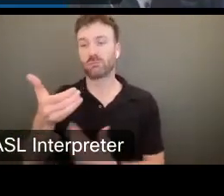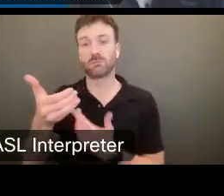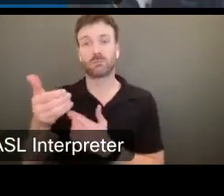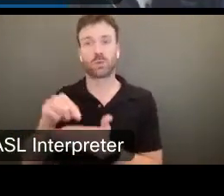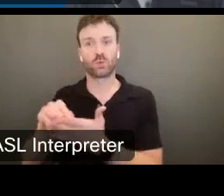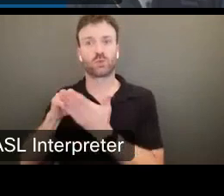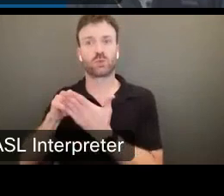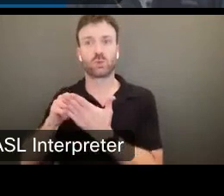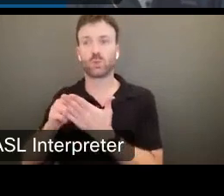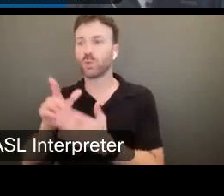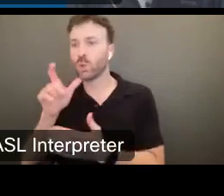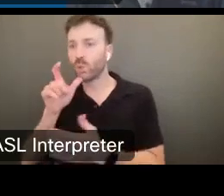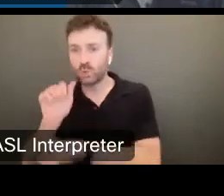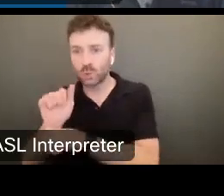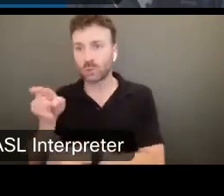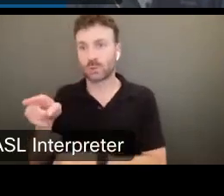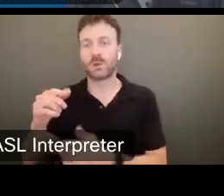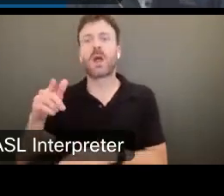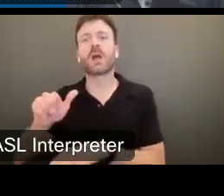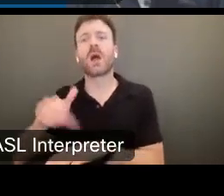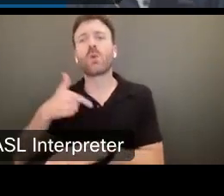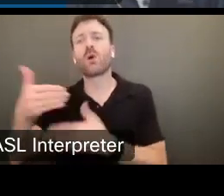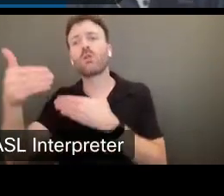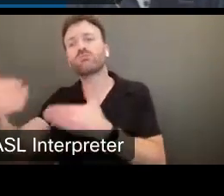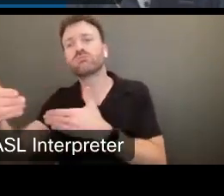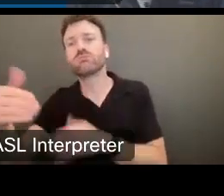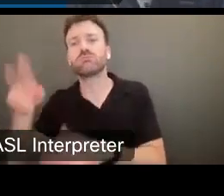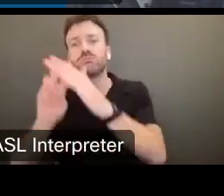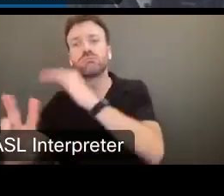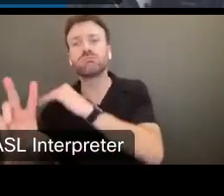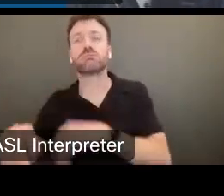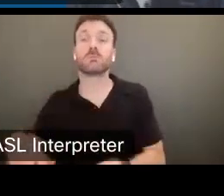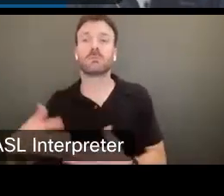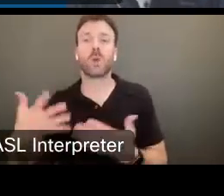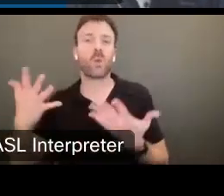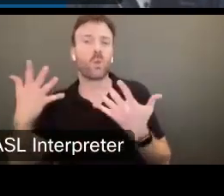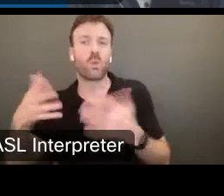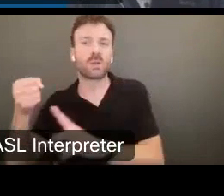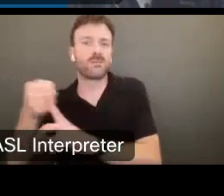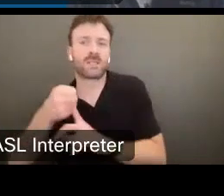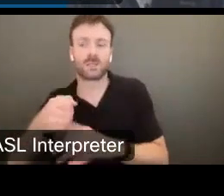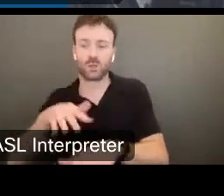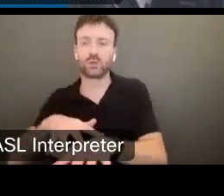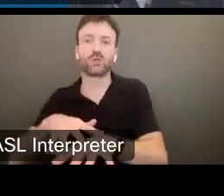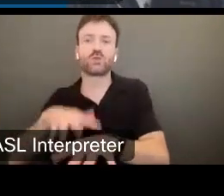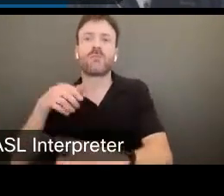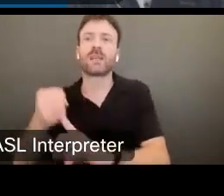work, how long the work is going to take place, what's affected, what are the traffic impacts. Are sidewalks impacted?